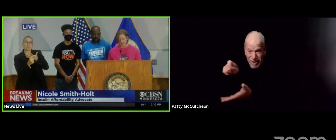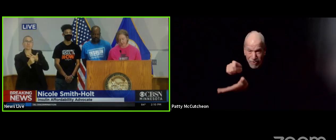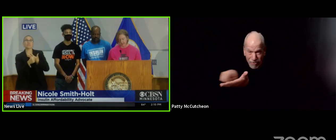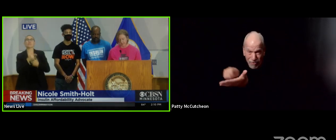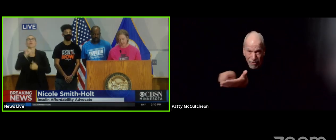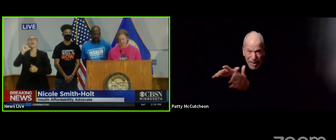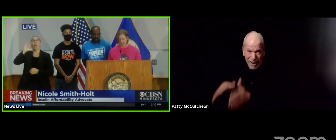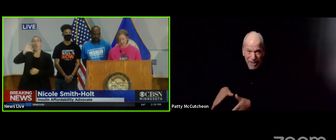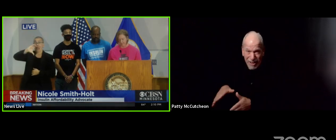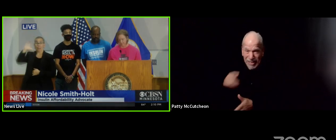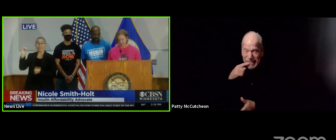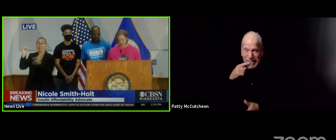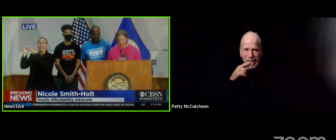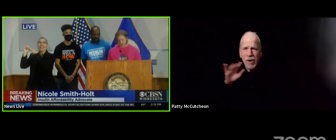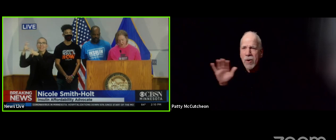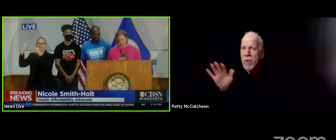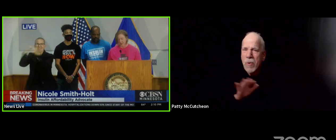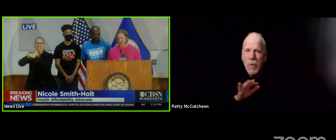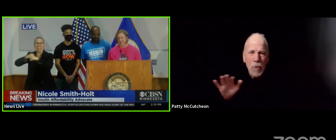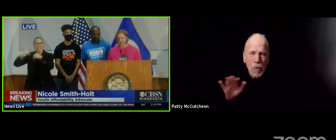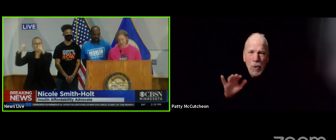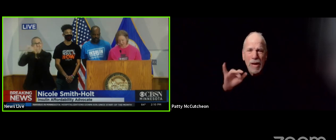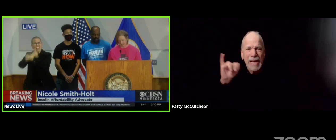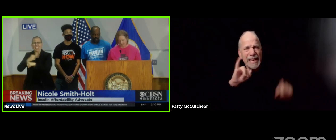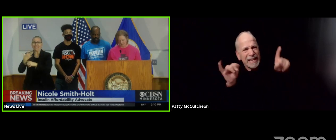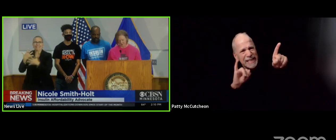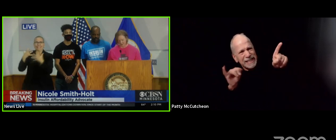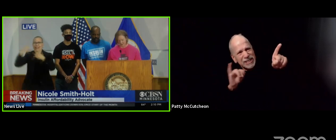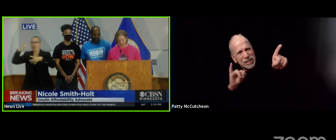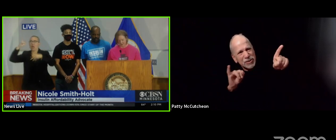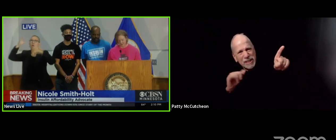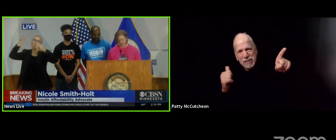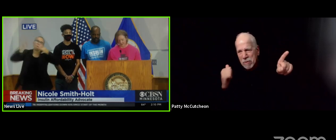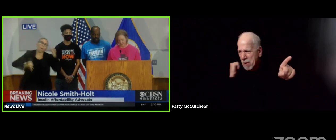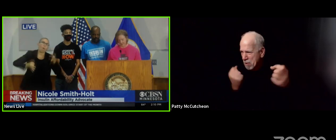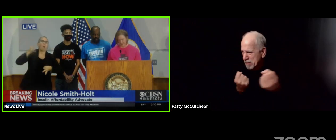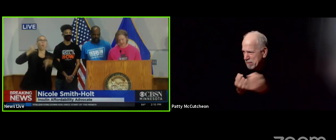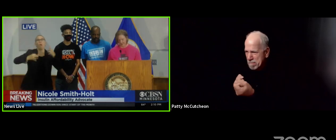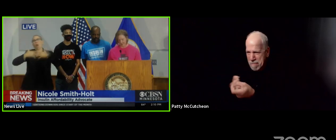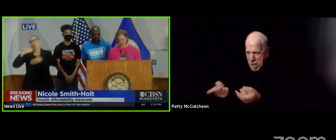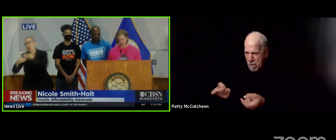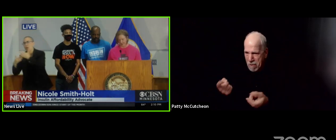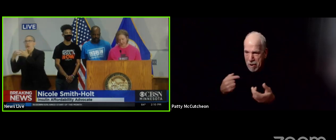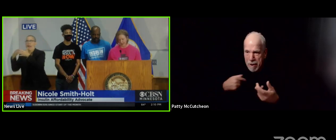TIED UP IN COURTS. WELL, LOOK AT WHAT HAPPENED IN THE FINAL, THE 11th HOUR OF THE BILL